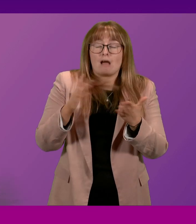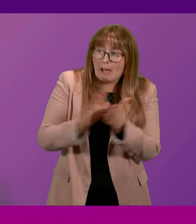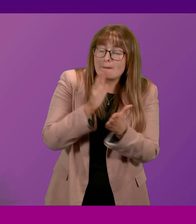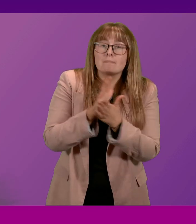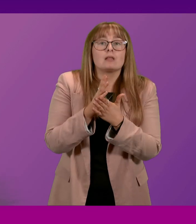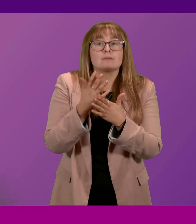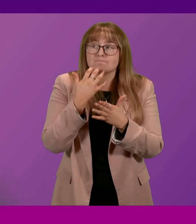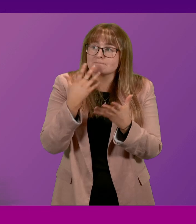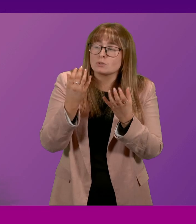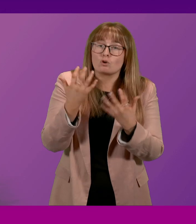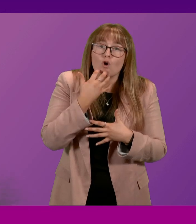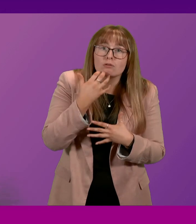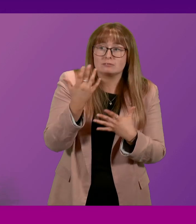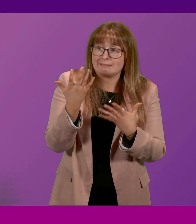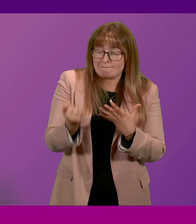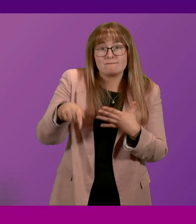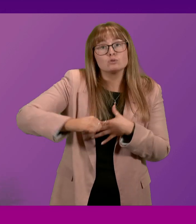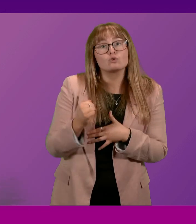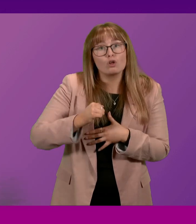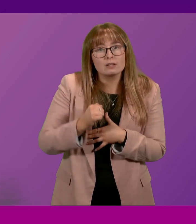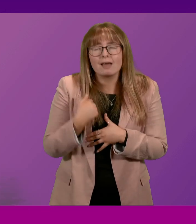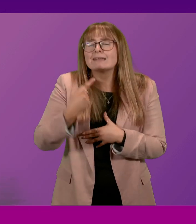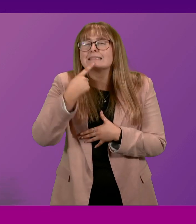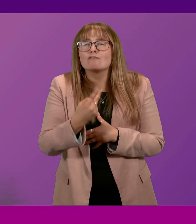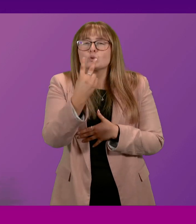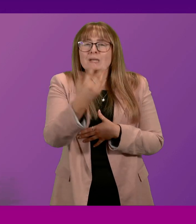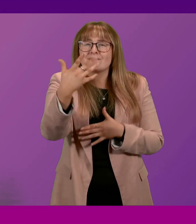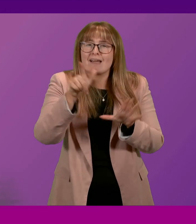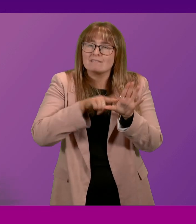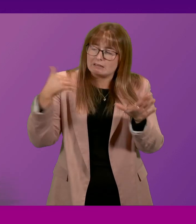together with tolerance in Scotland. I said that, for 25 years, that view